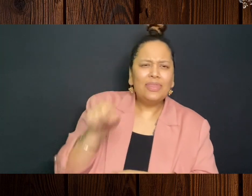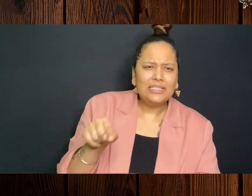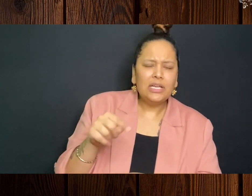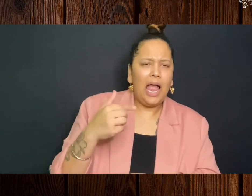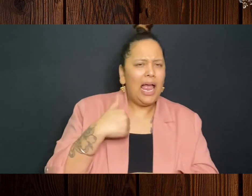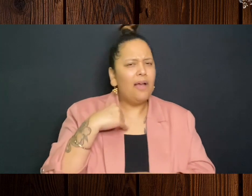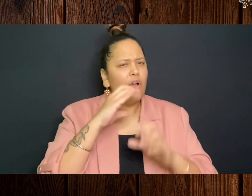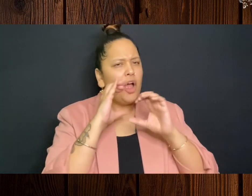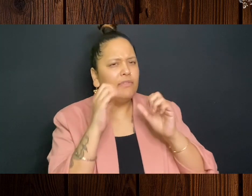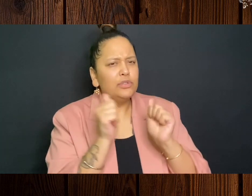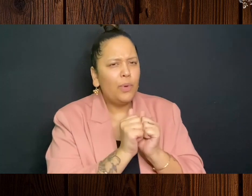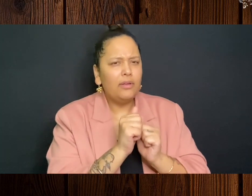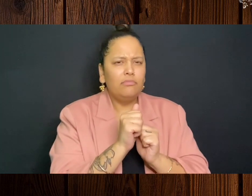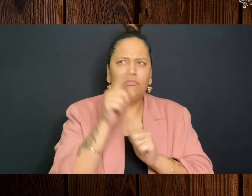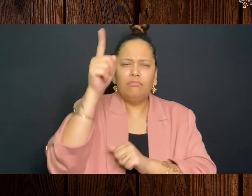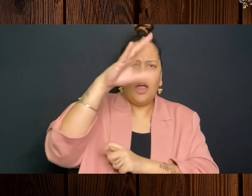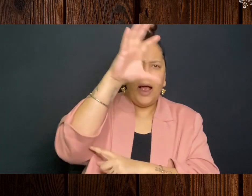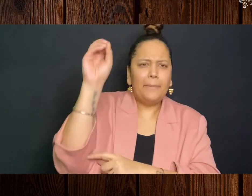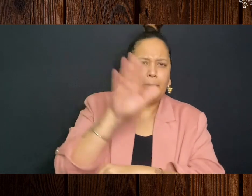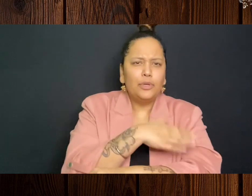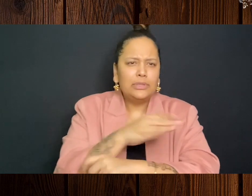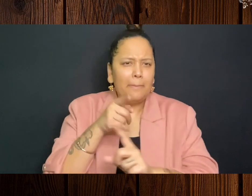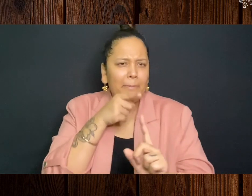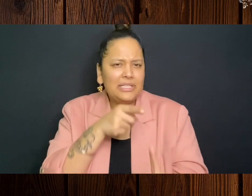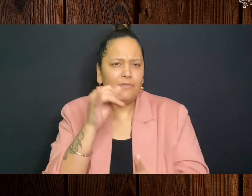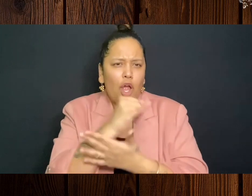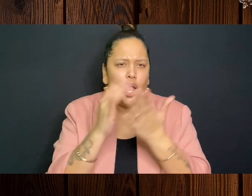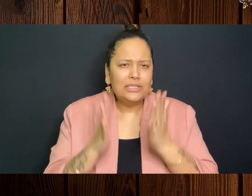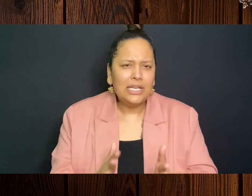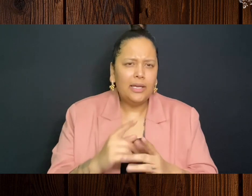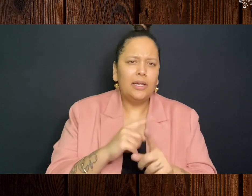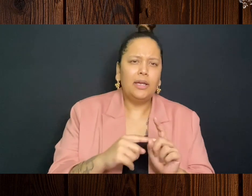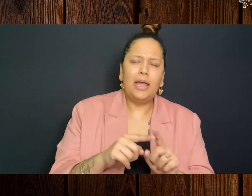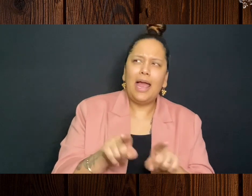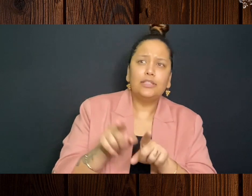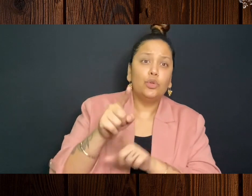industry about this specific artist. And as you listen to